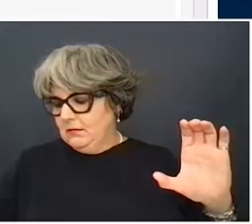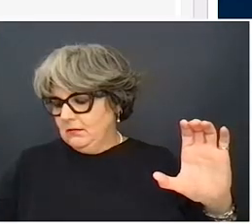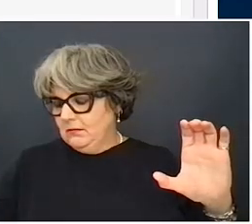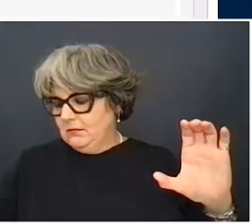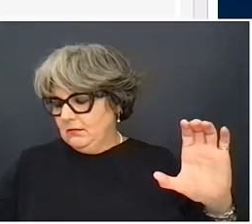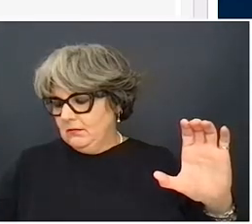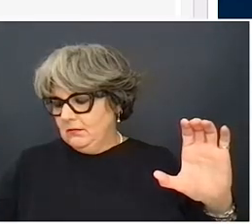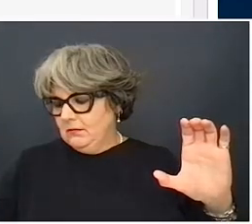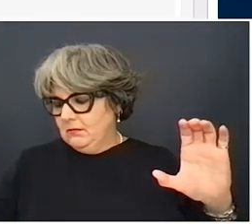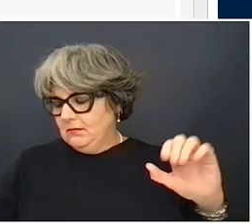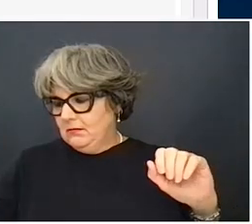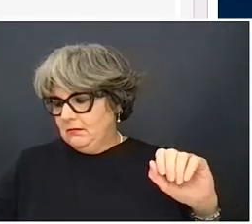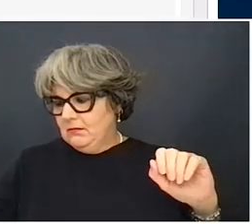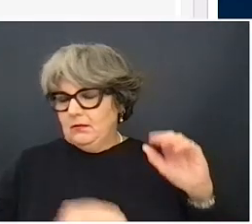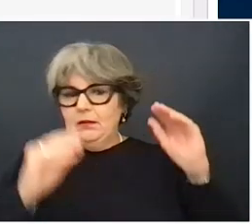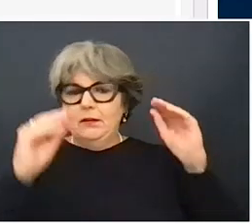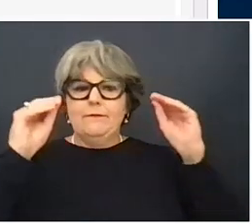teach out plans.